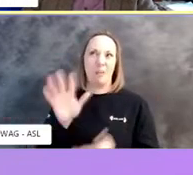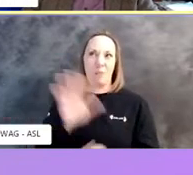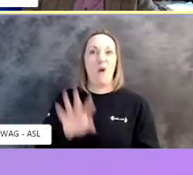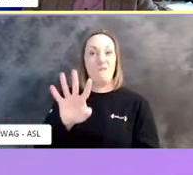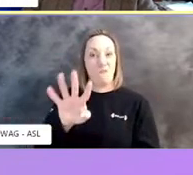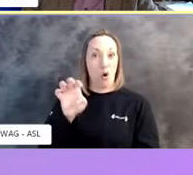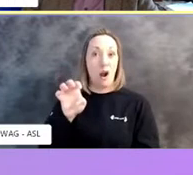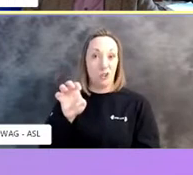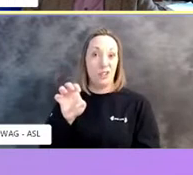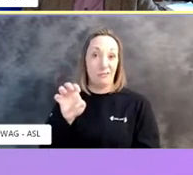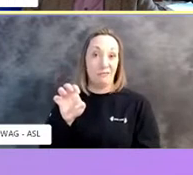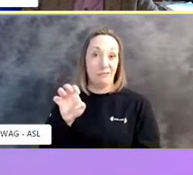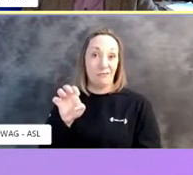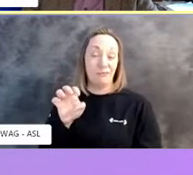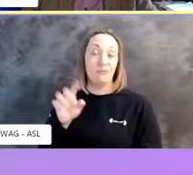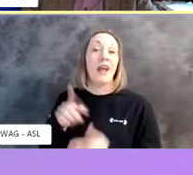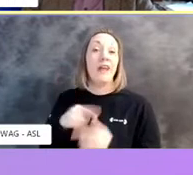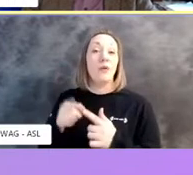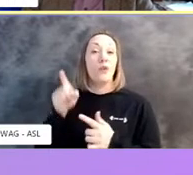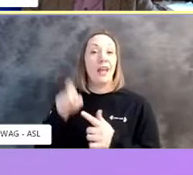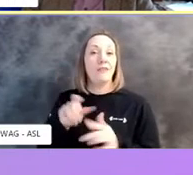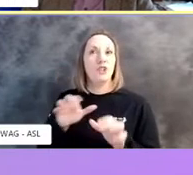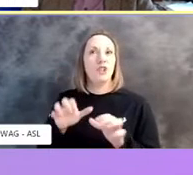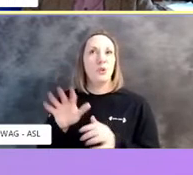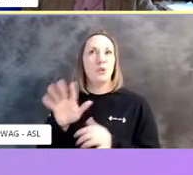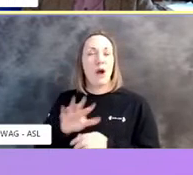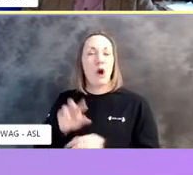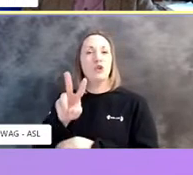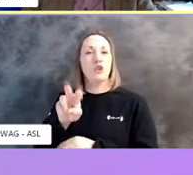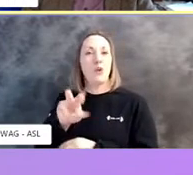and we give every public body reader access to their scan results. So